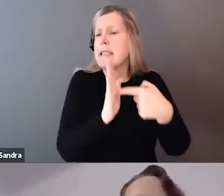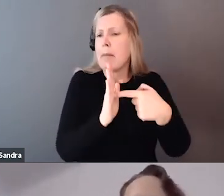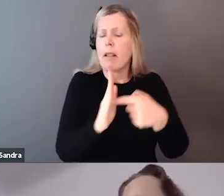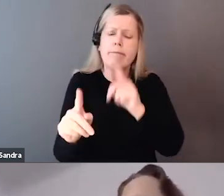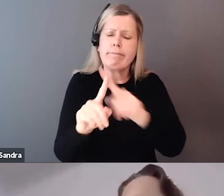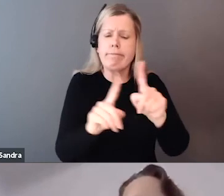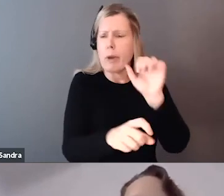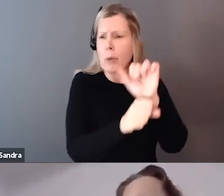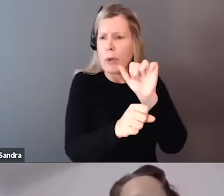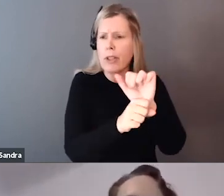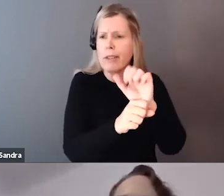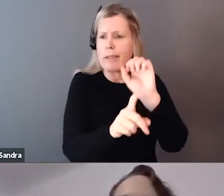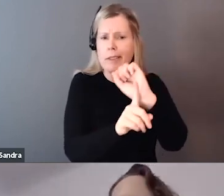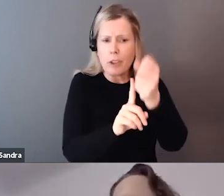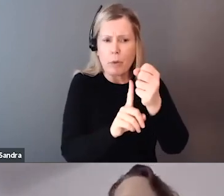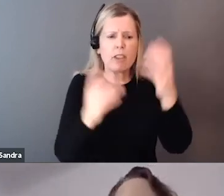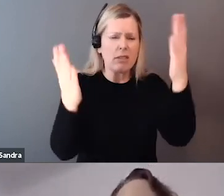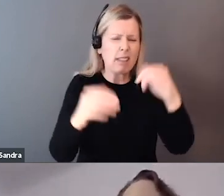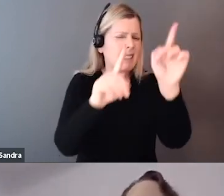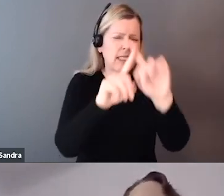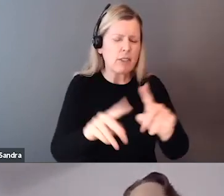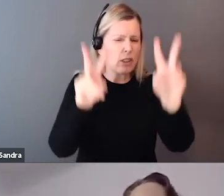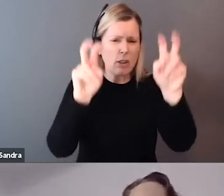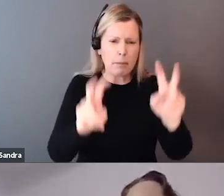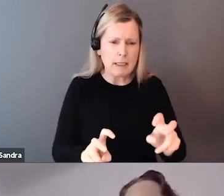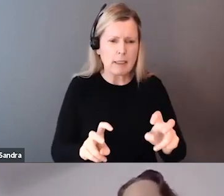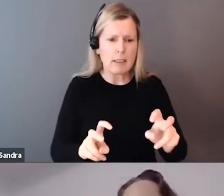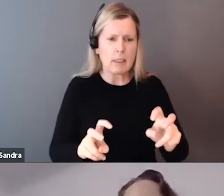other different topics, and we have the same we have a whole table of contents for the health